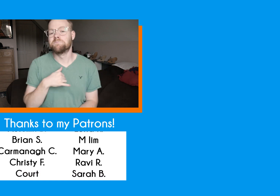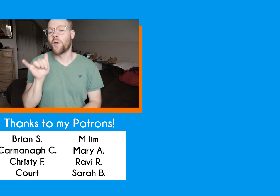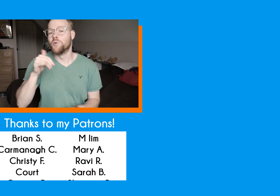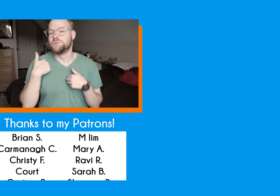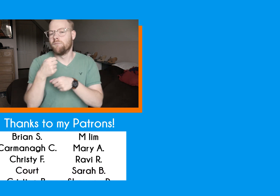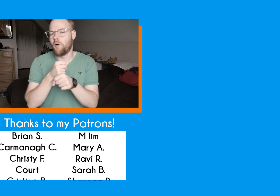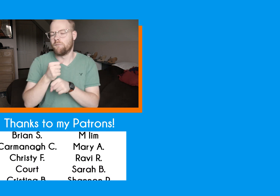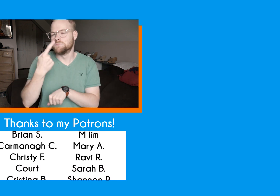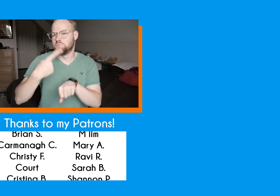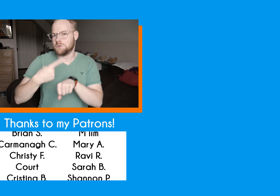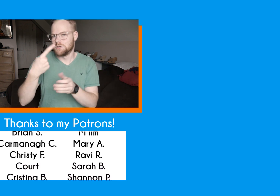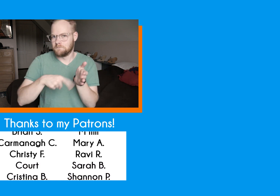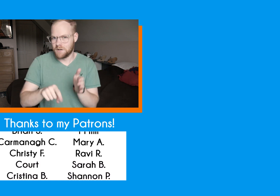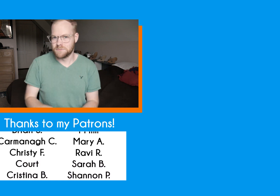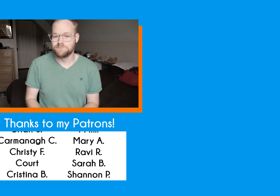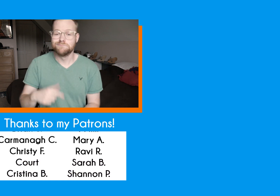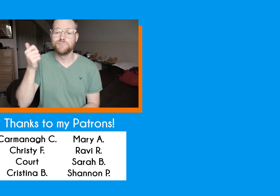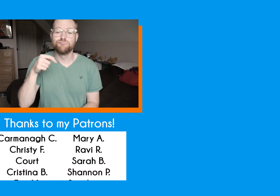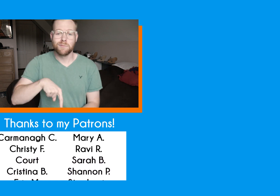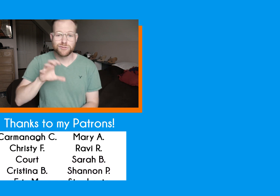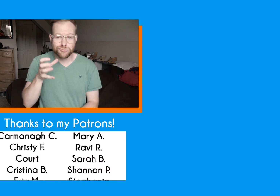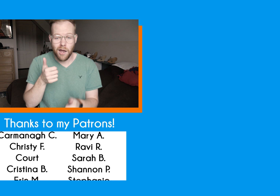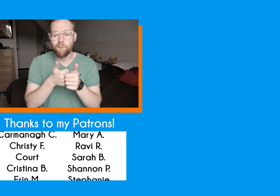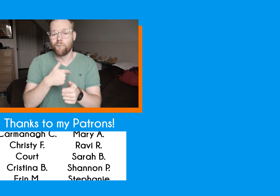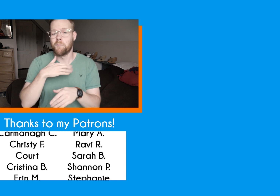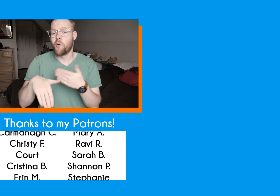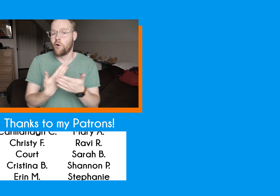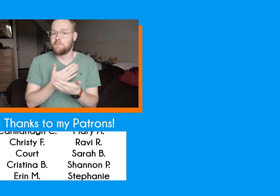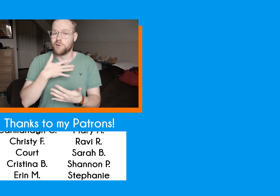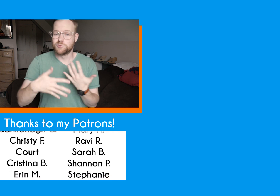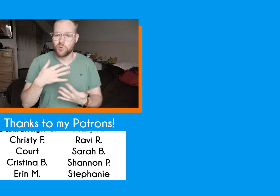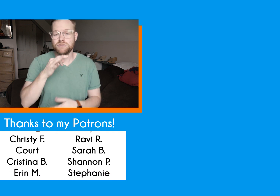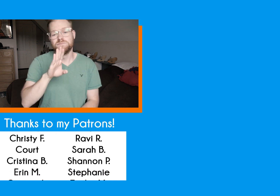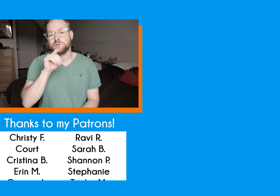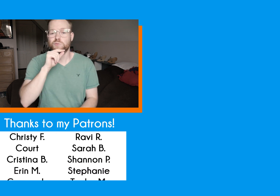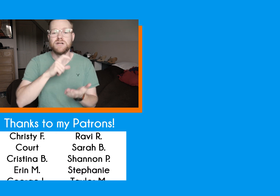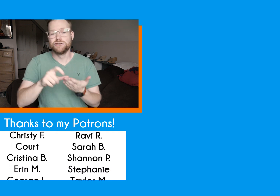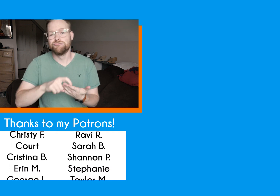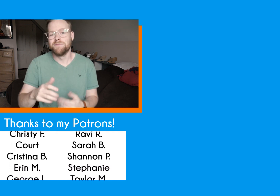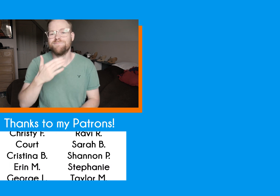I also have Ko-fi, an one-time payment. Subscribe to this channel. Follow me on all my socials - Facebook, Twitter, Instagram.